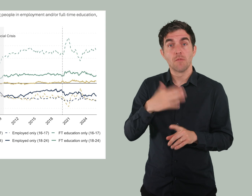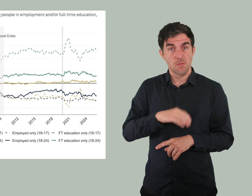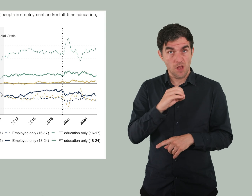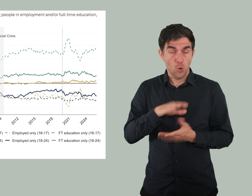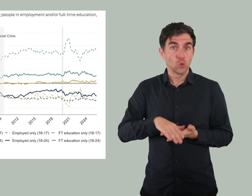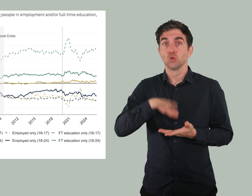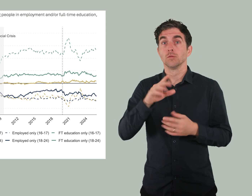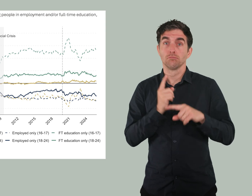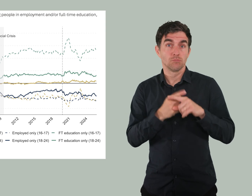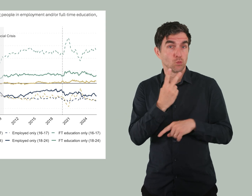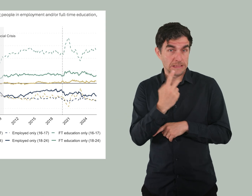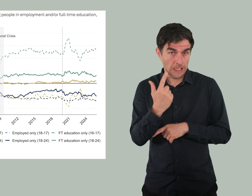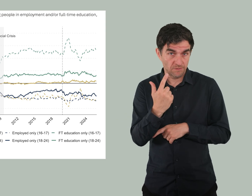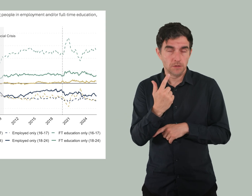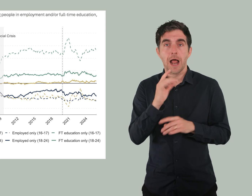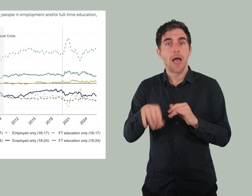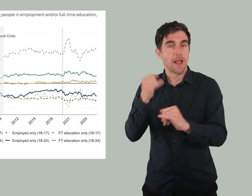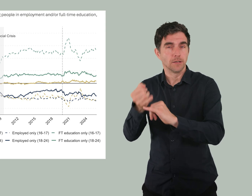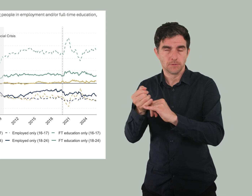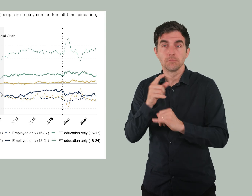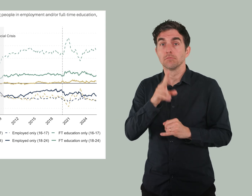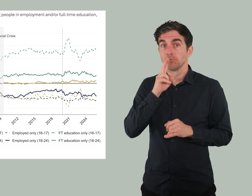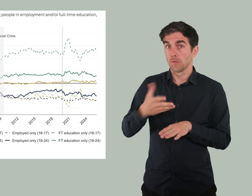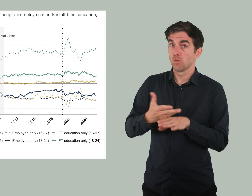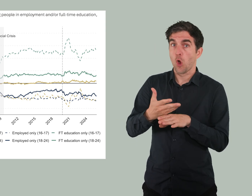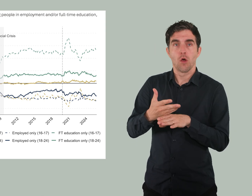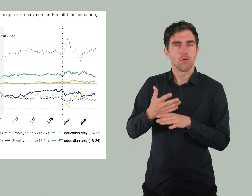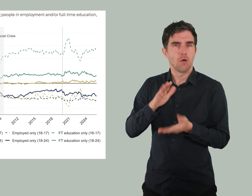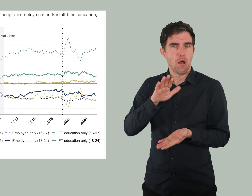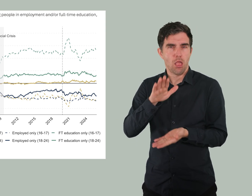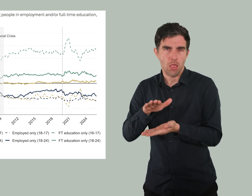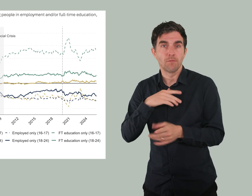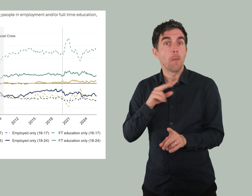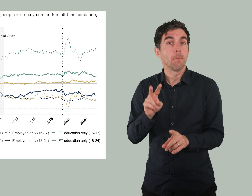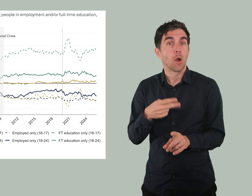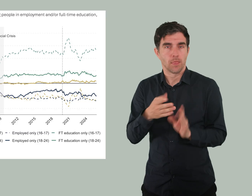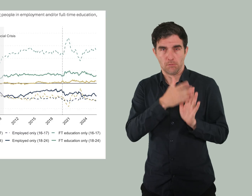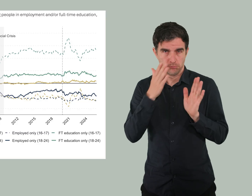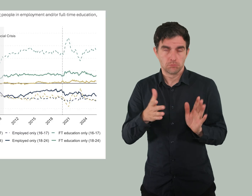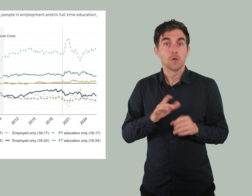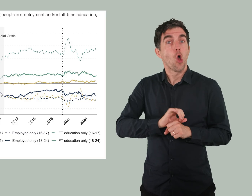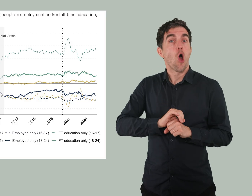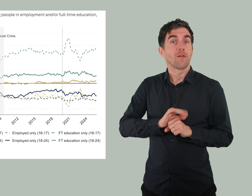rising from zero to approximately +27 points by the end of the series. Employment only declines for both age groups over the period.